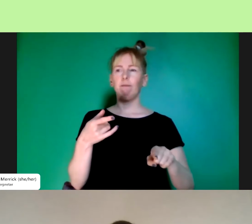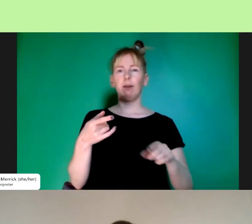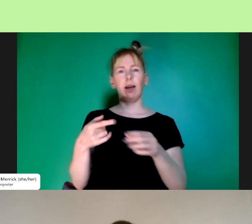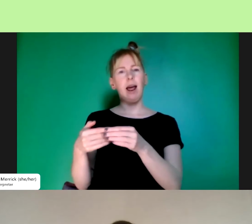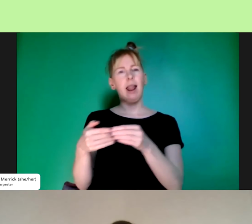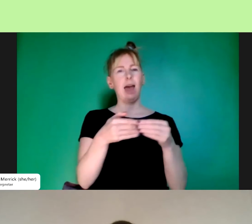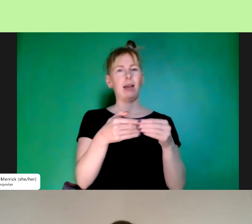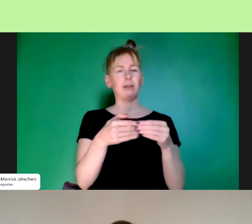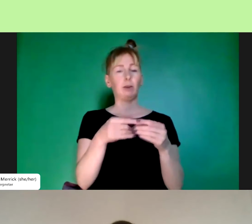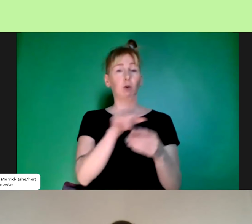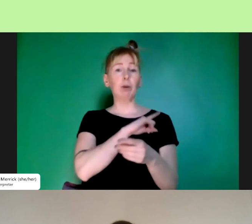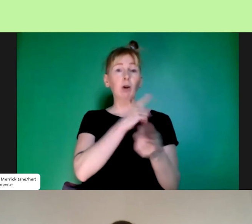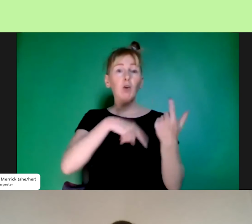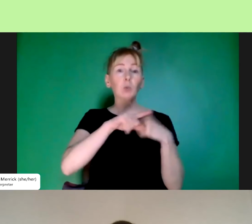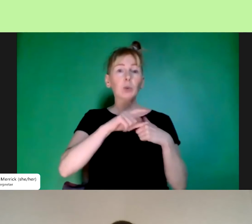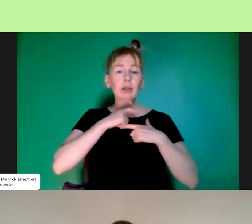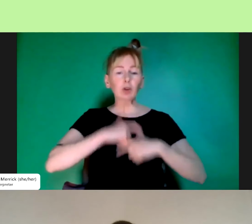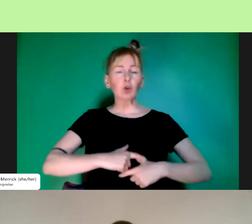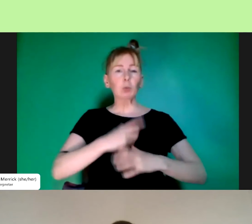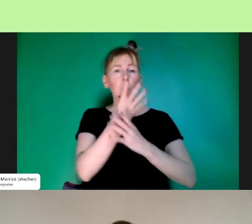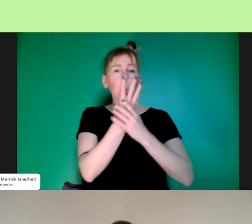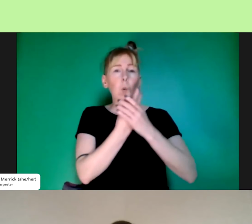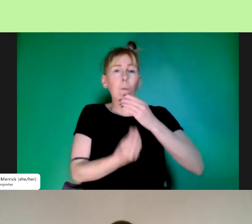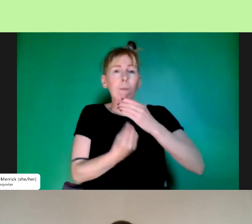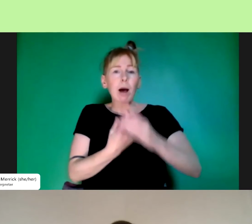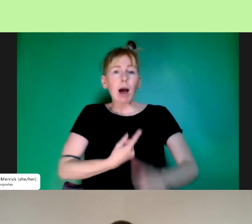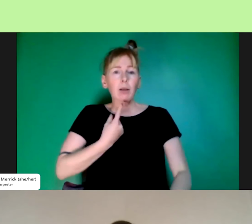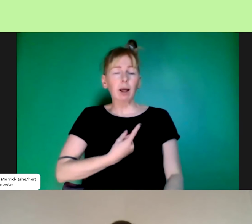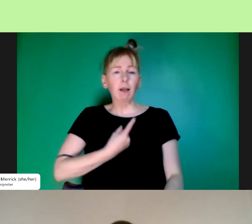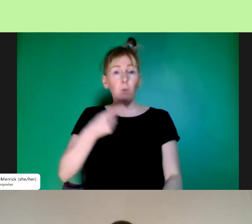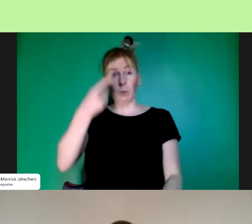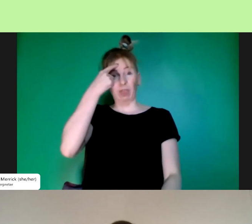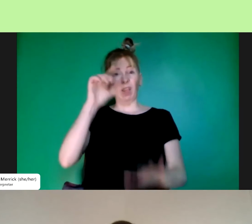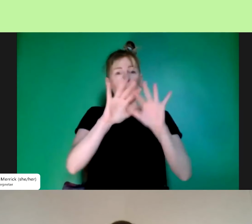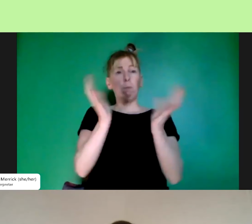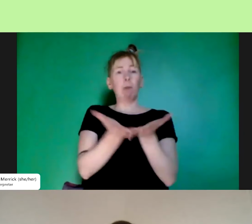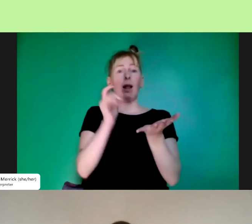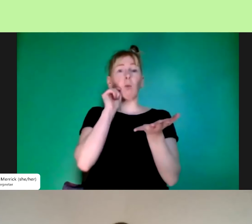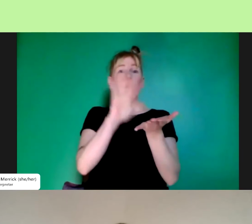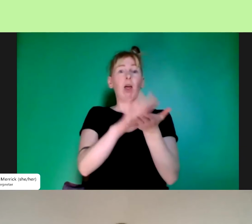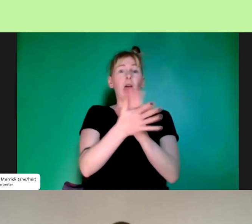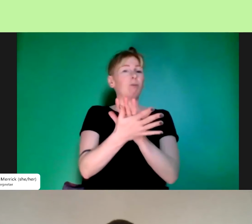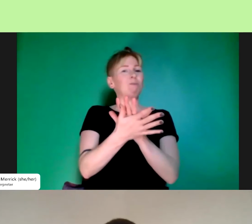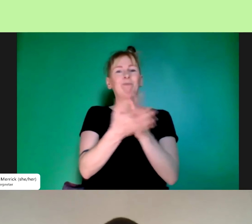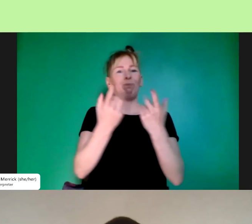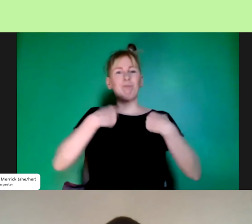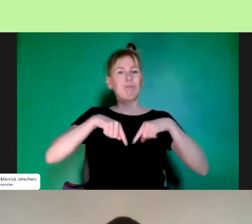we think that it is the planet that will collapse, but it is as so yeah.